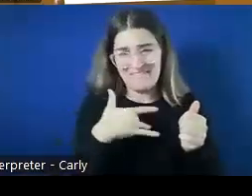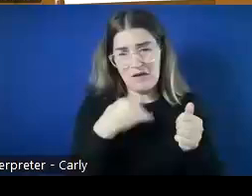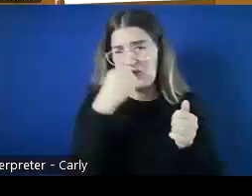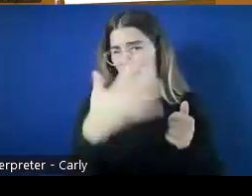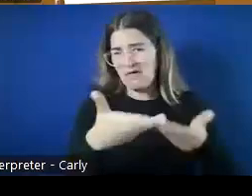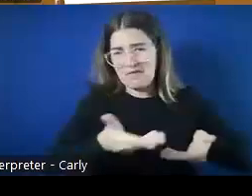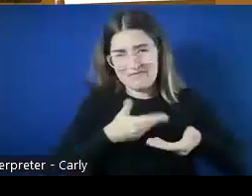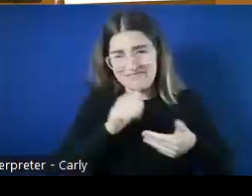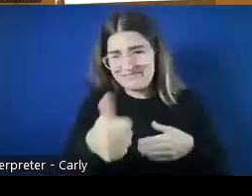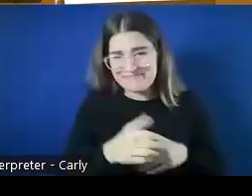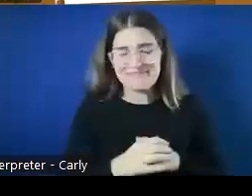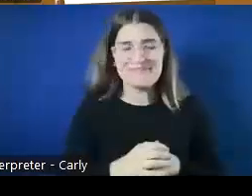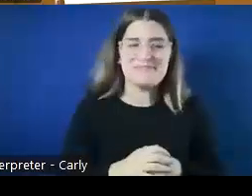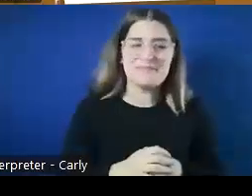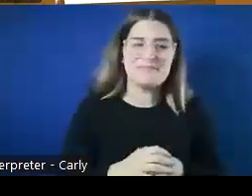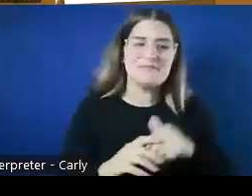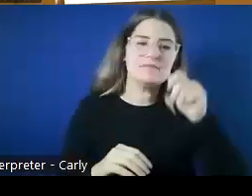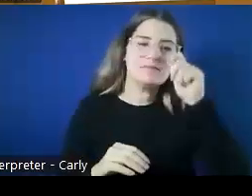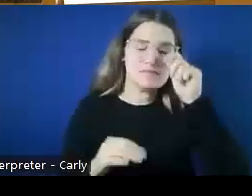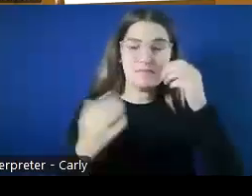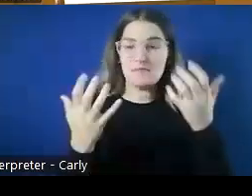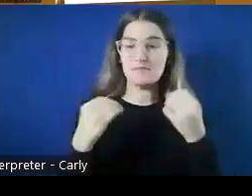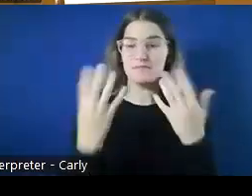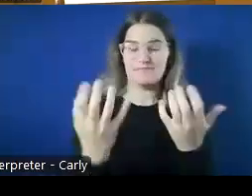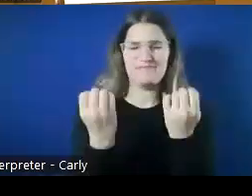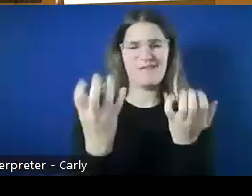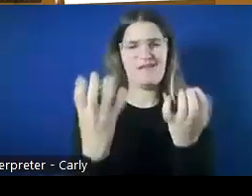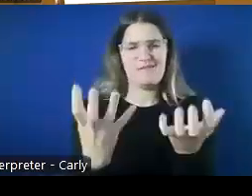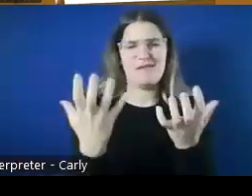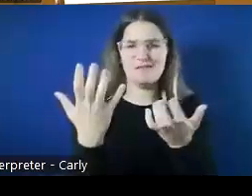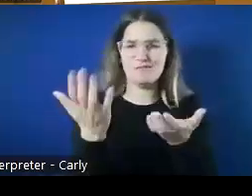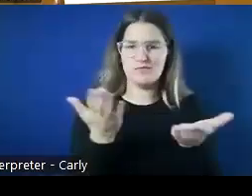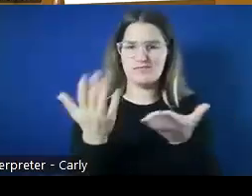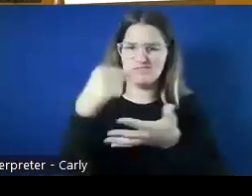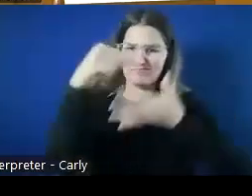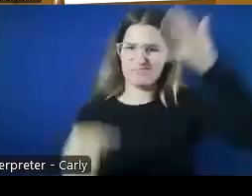to provide a number of services that would meet the needs of kids in crisis including assessment